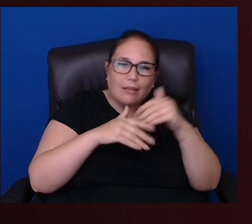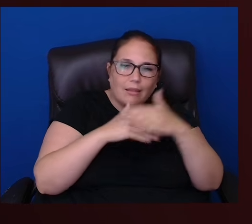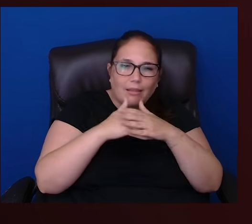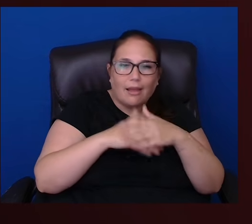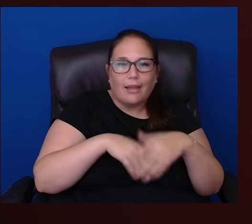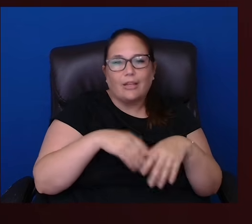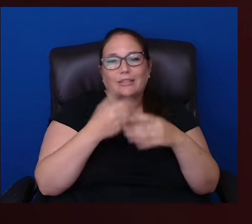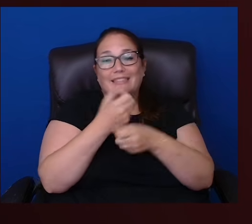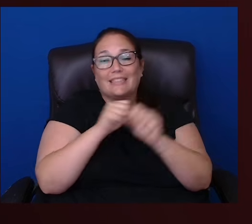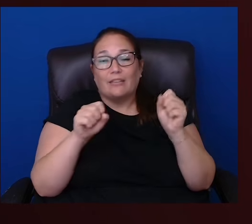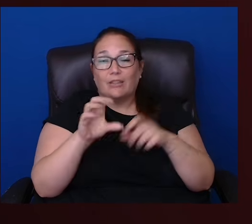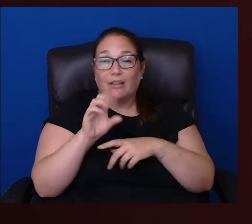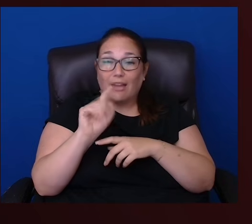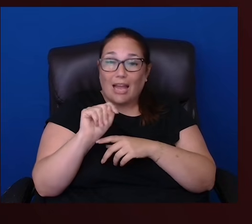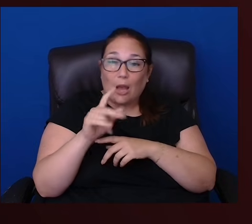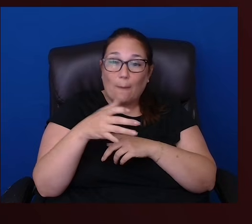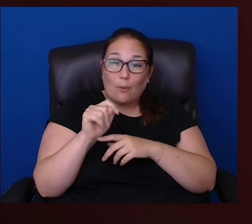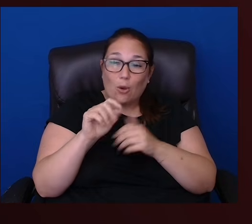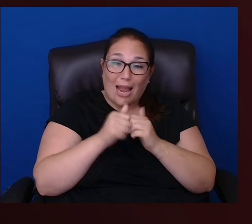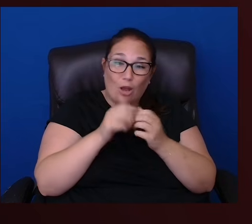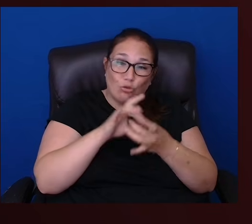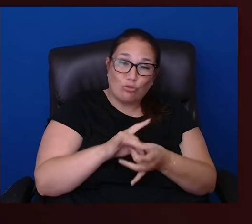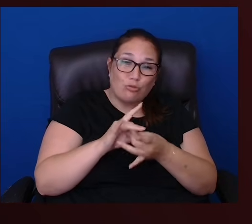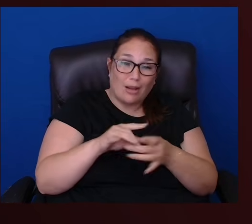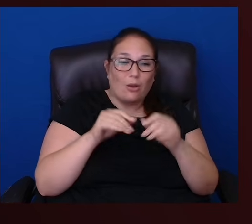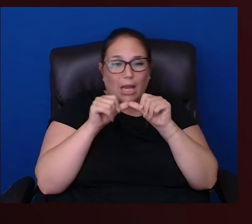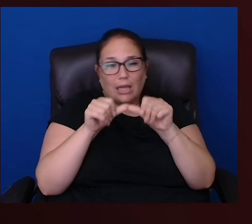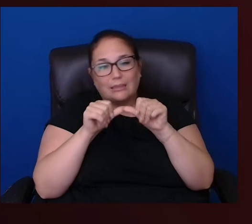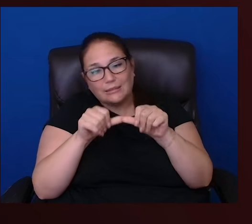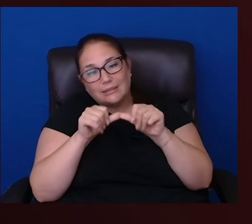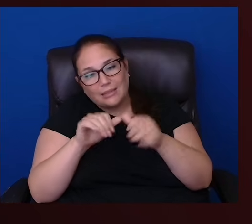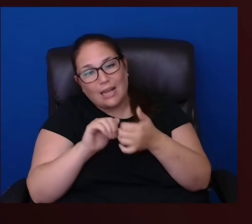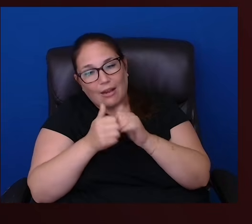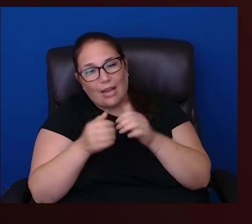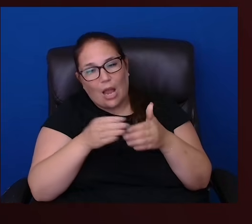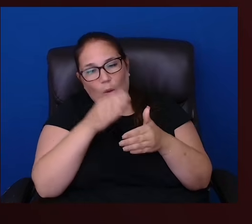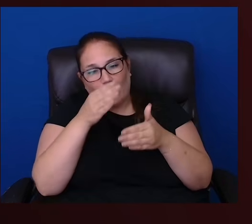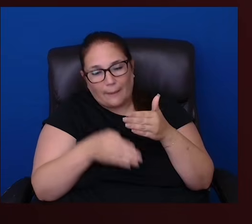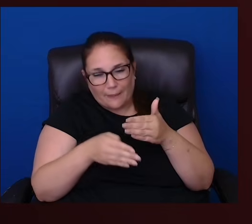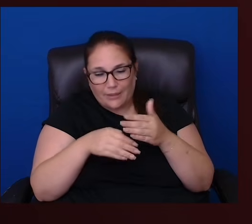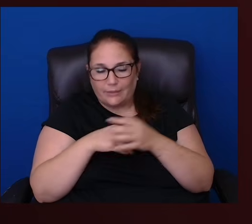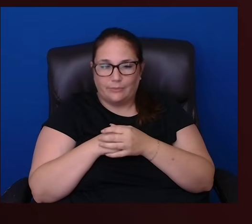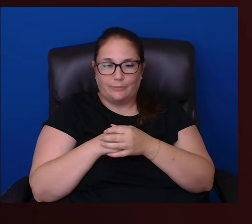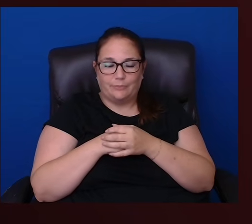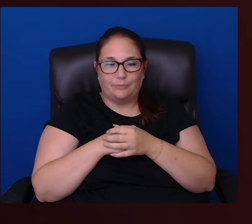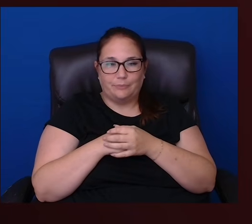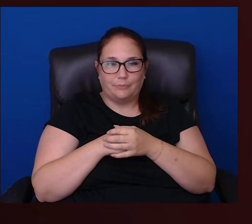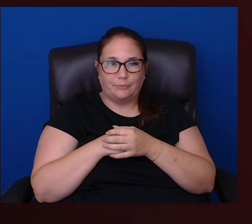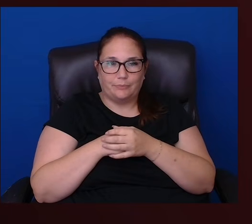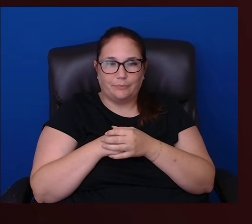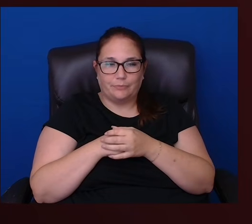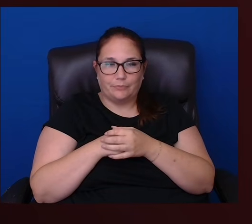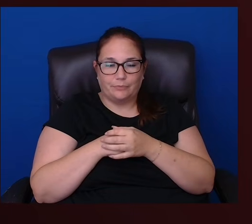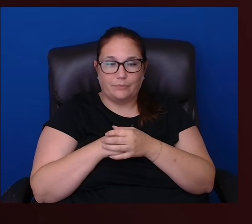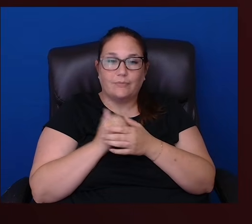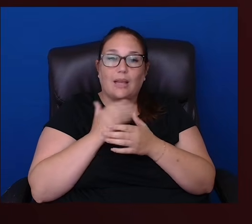or how grounded it is or how consistent or how complete. Our building blocks are really